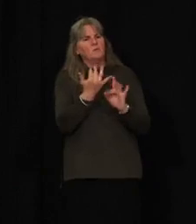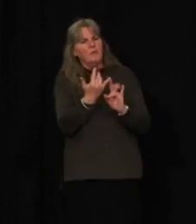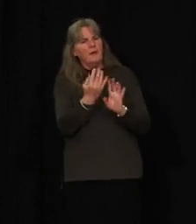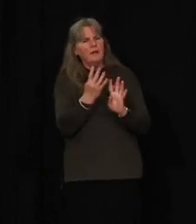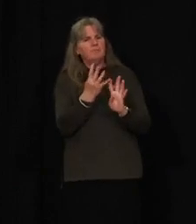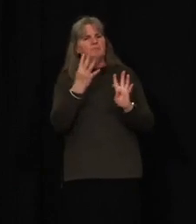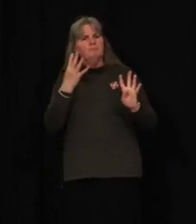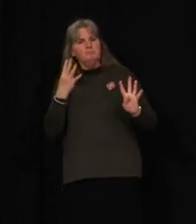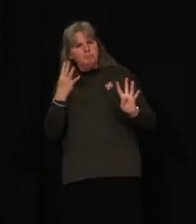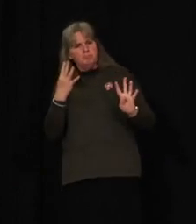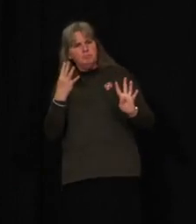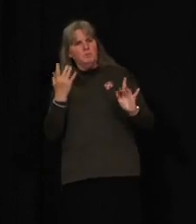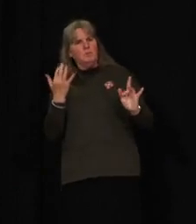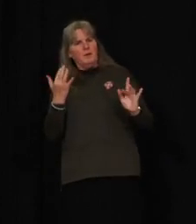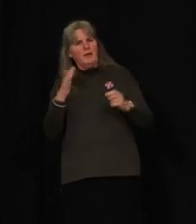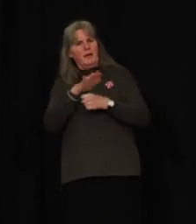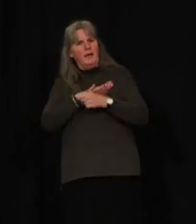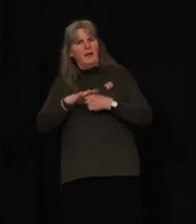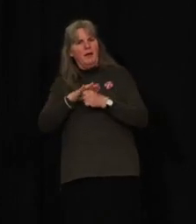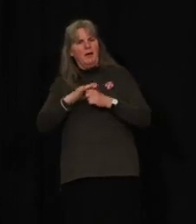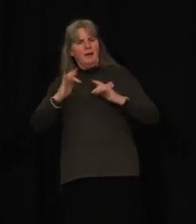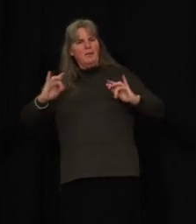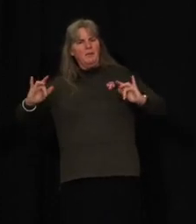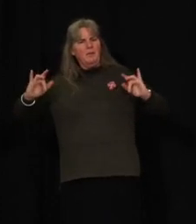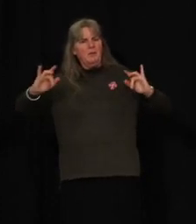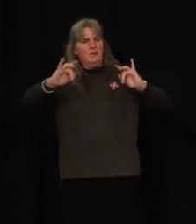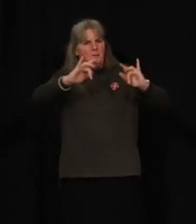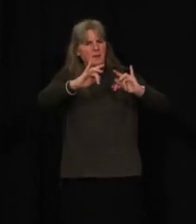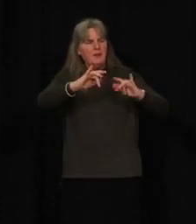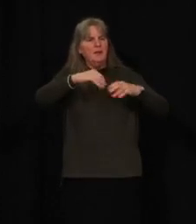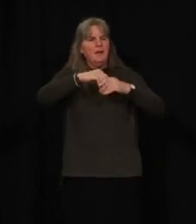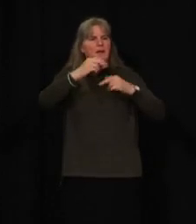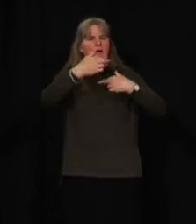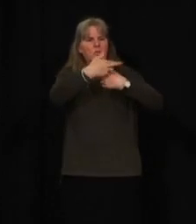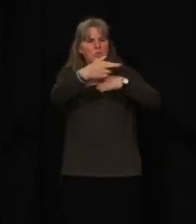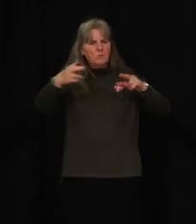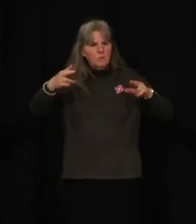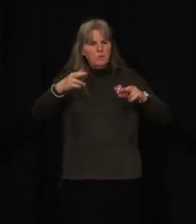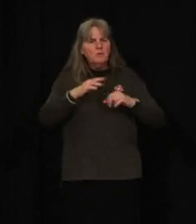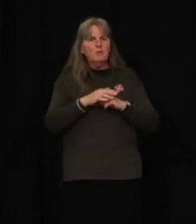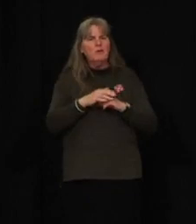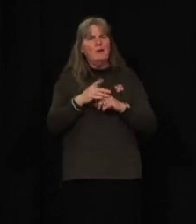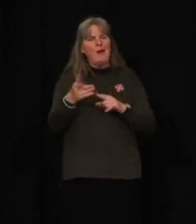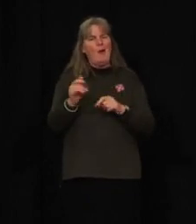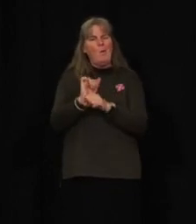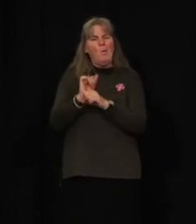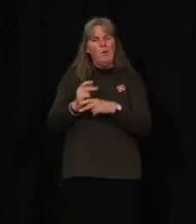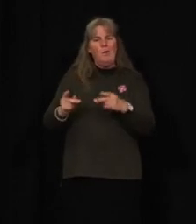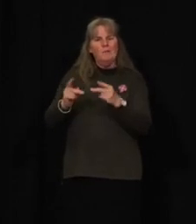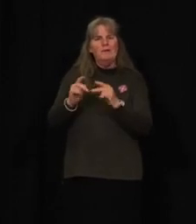how to space the waiting area, spacing the promises, treating this as a workplace and of